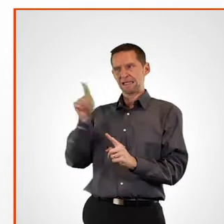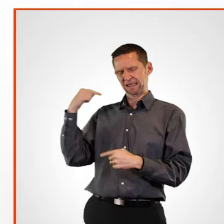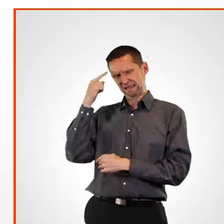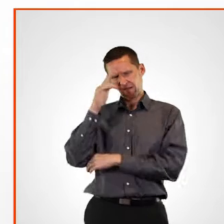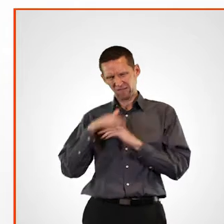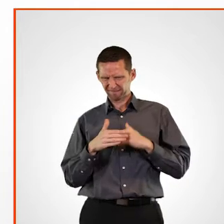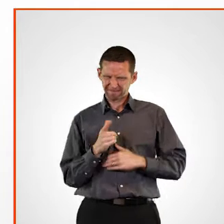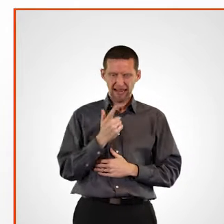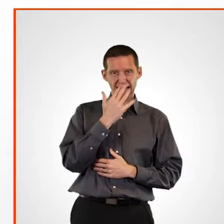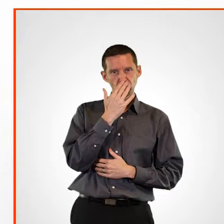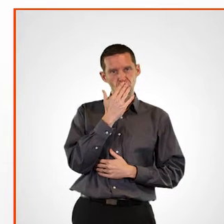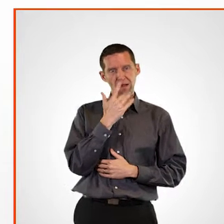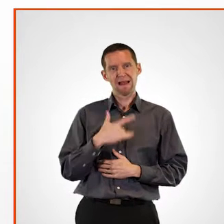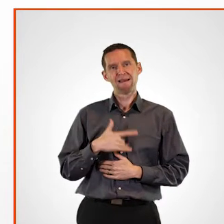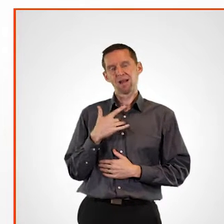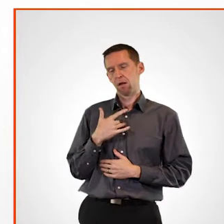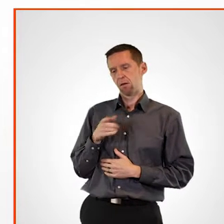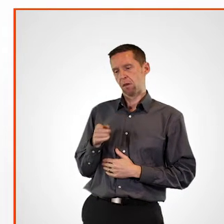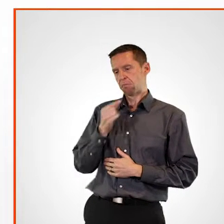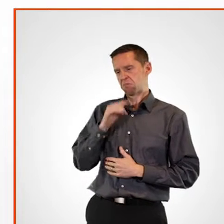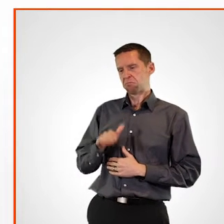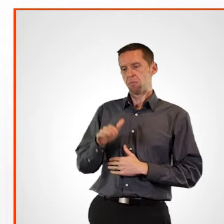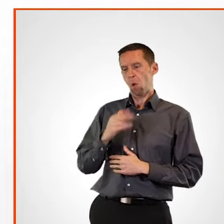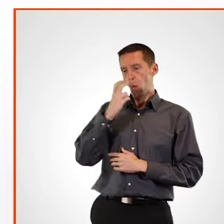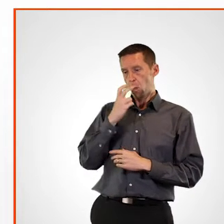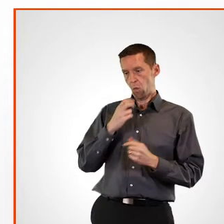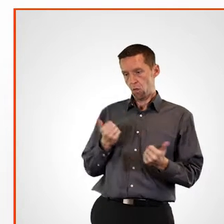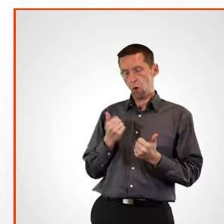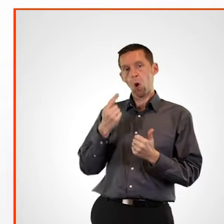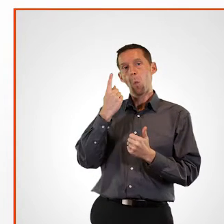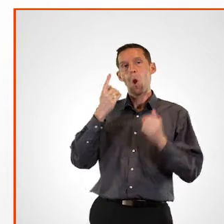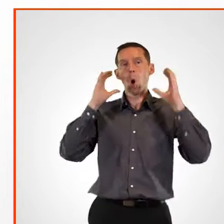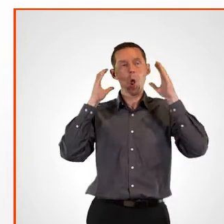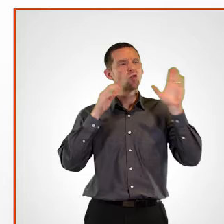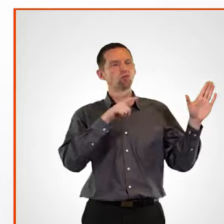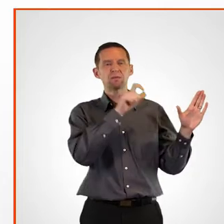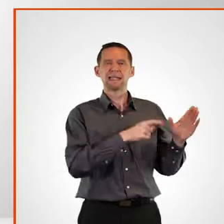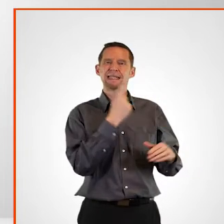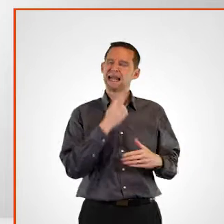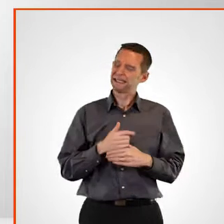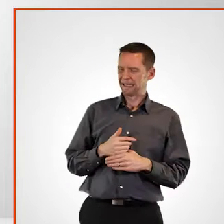They just felt more comfortable once they had a child who was old enough where they could... One audiologist put it something like,